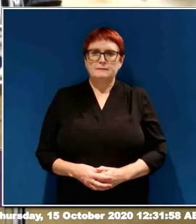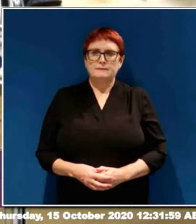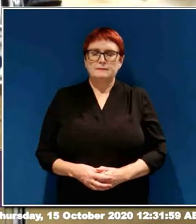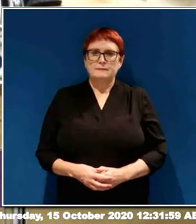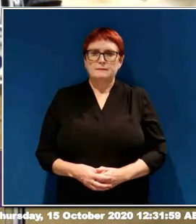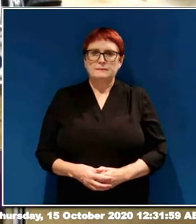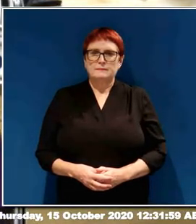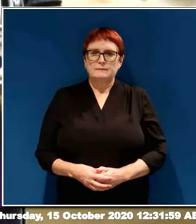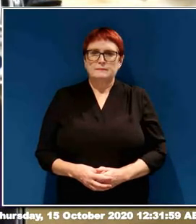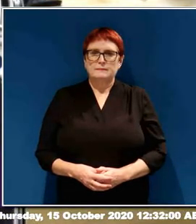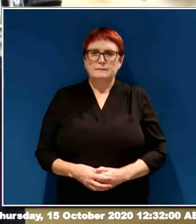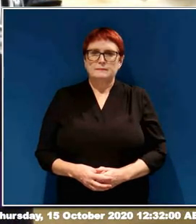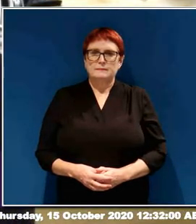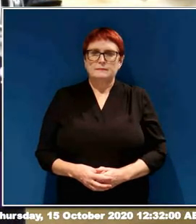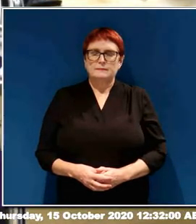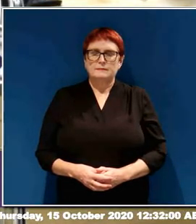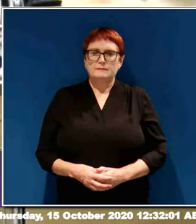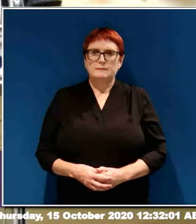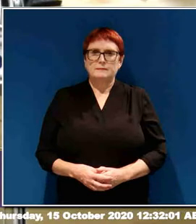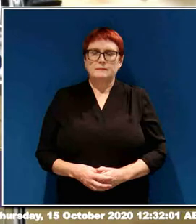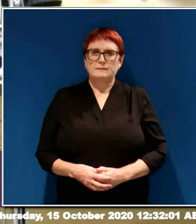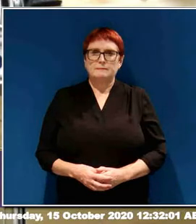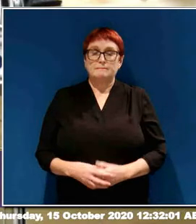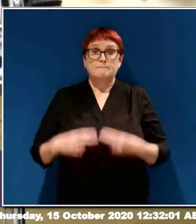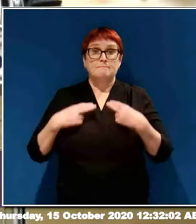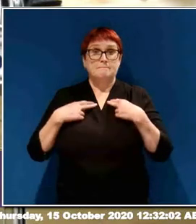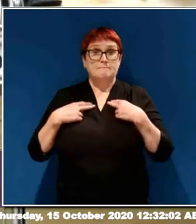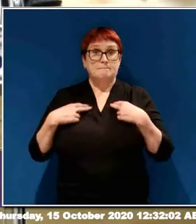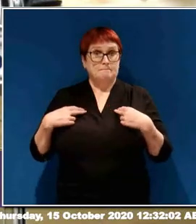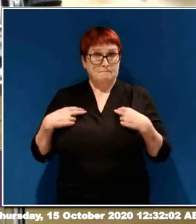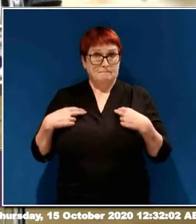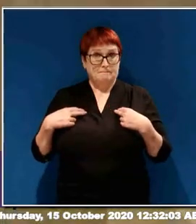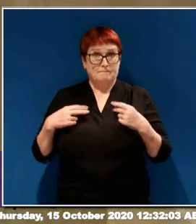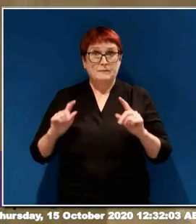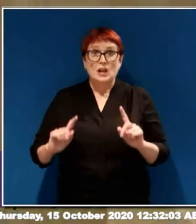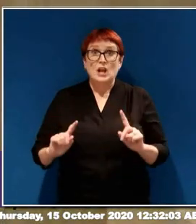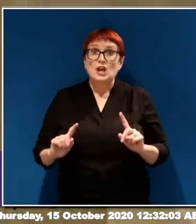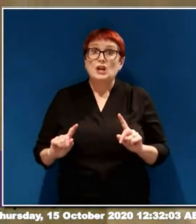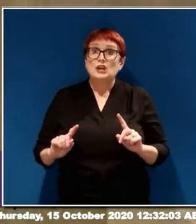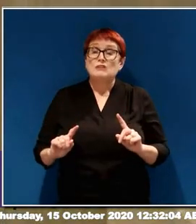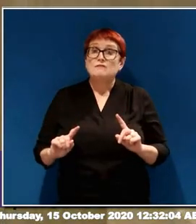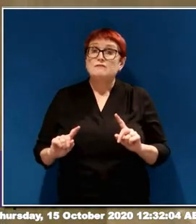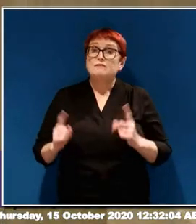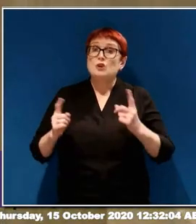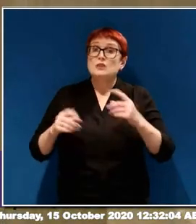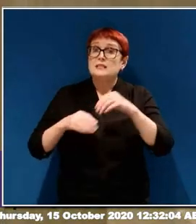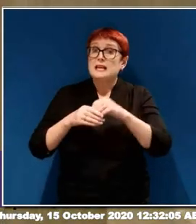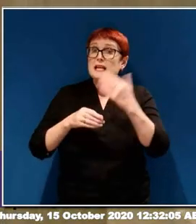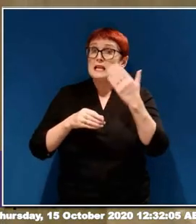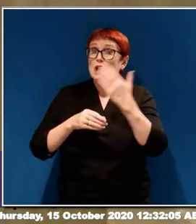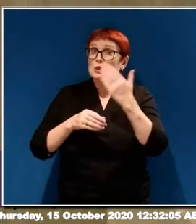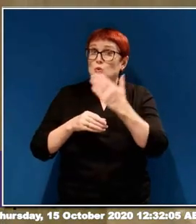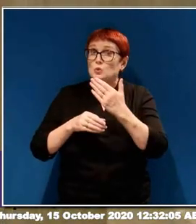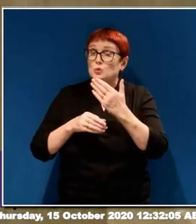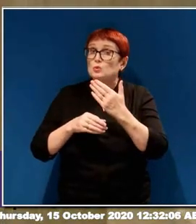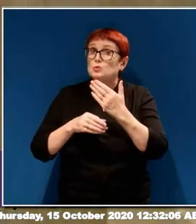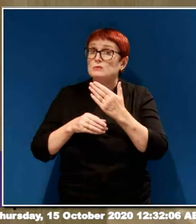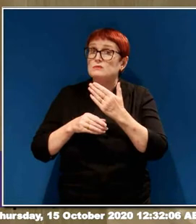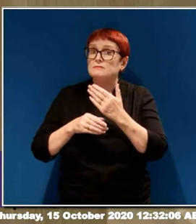So at the school level, is the first port of call the Principal for a complaint? It should be. Sometimes it's not.